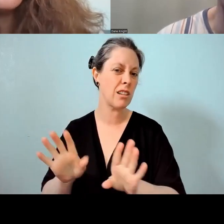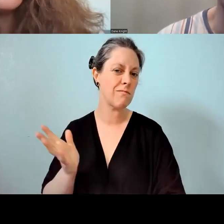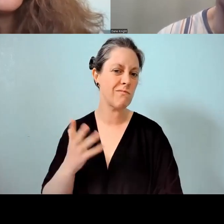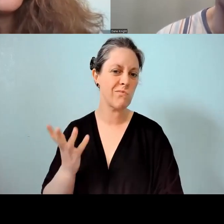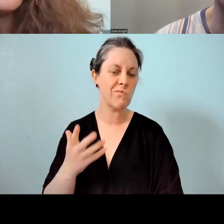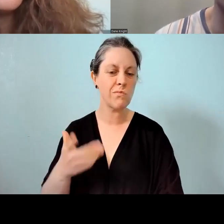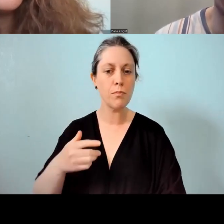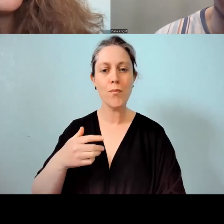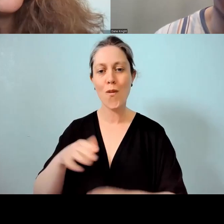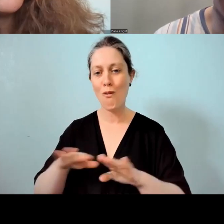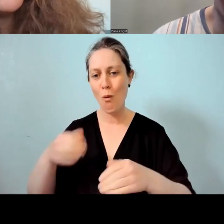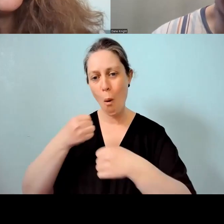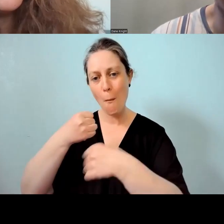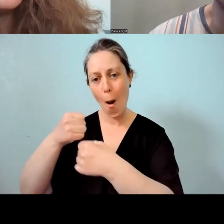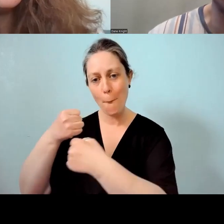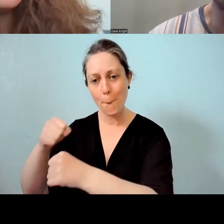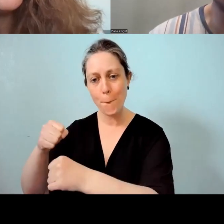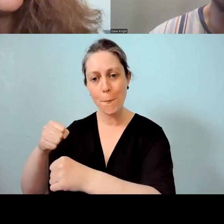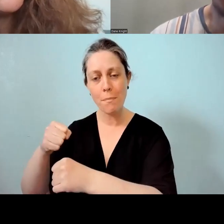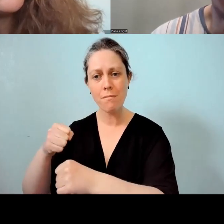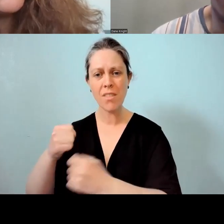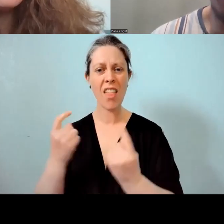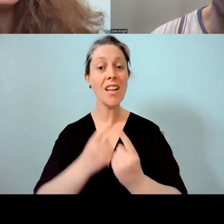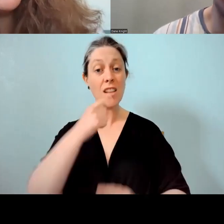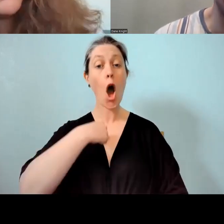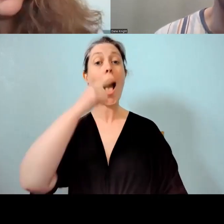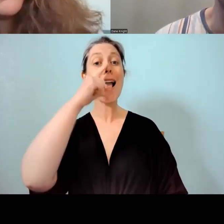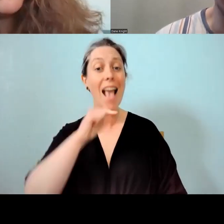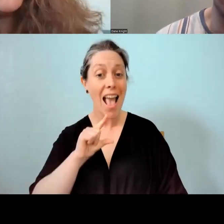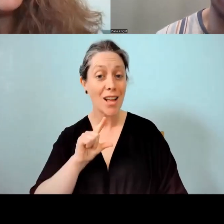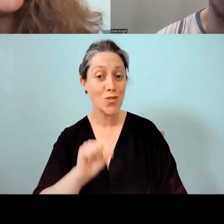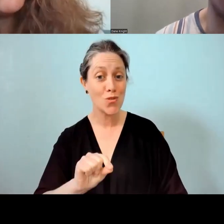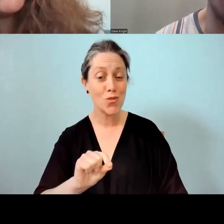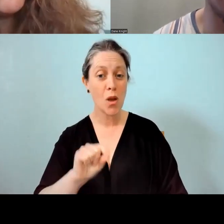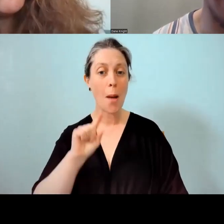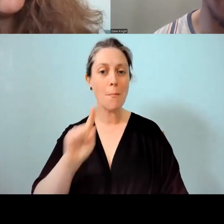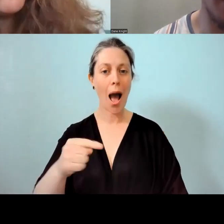mopping the floors, which is things that I can do, but that would obviously take a lot longer